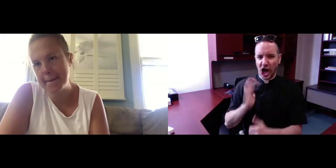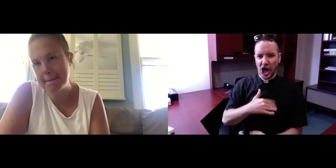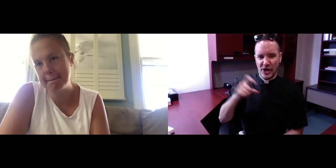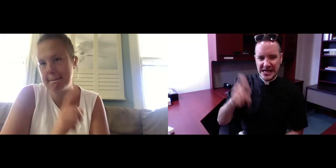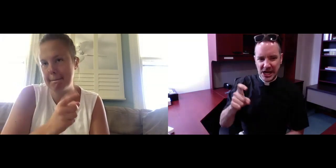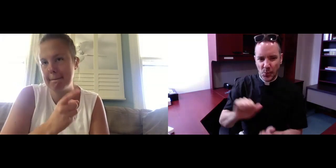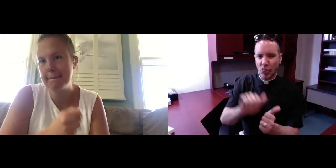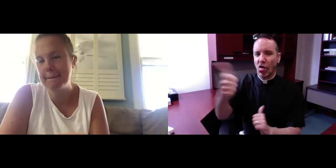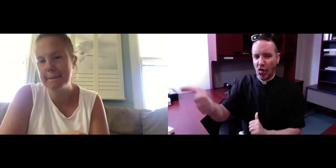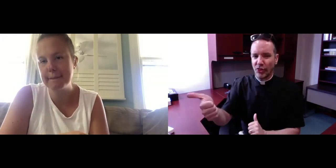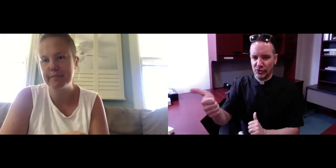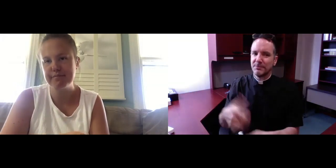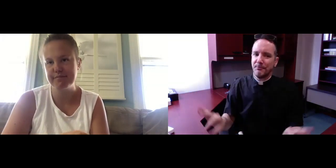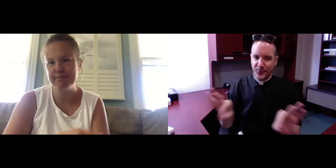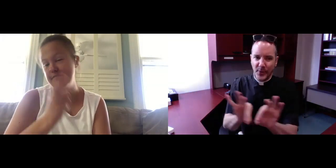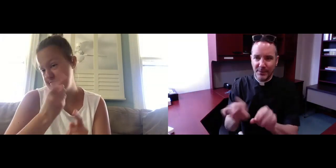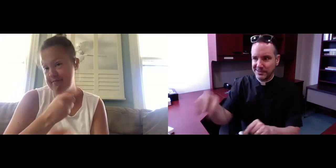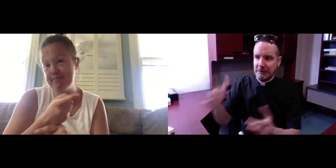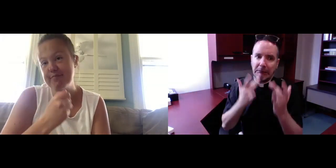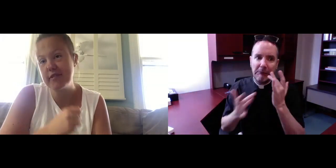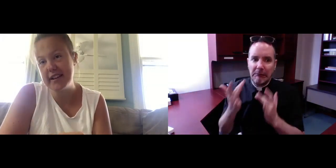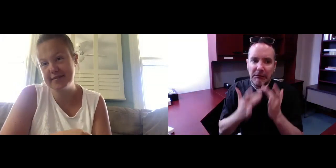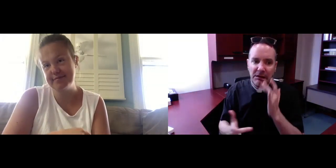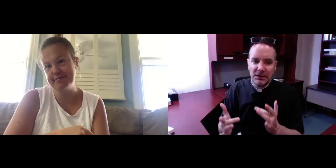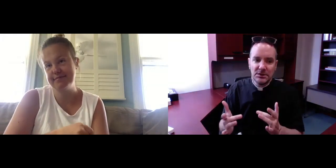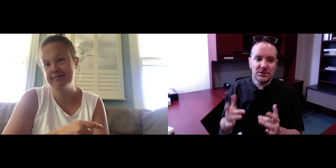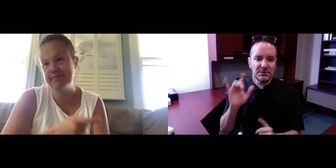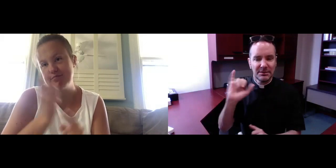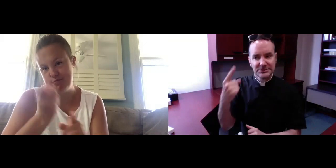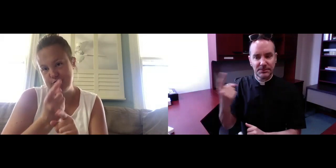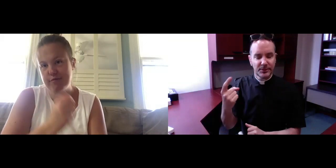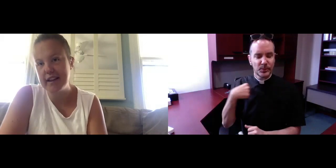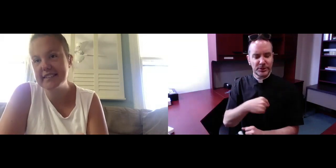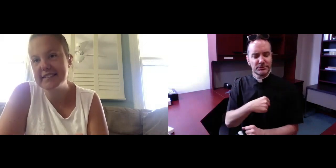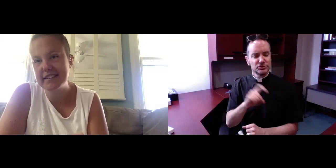meet their basic needs. And if we can share out of our abundance with people